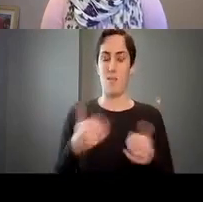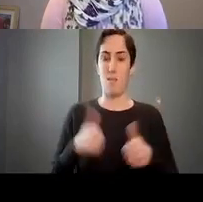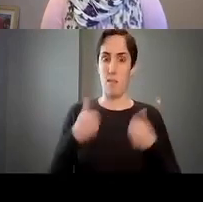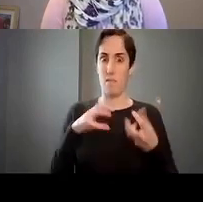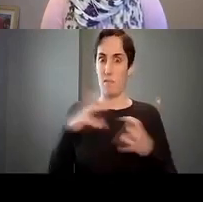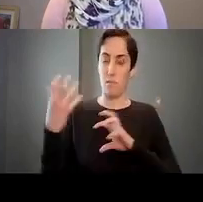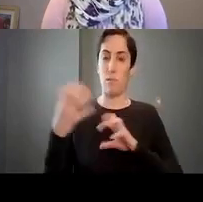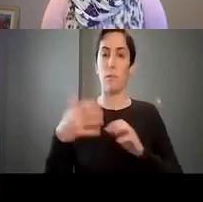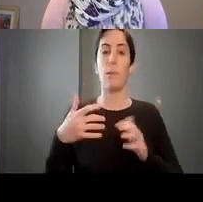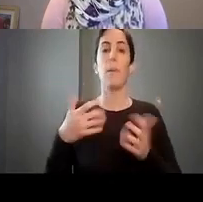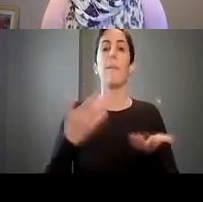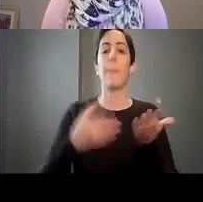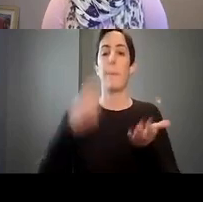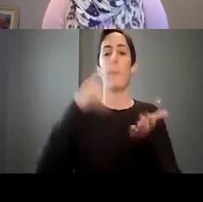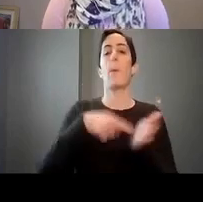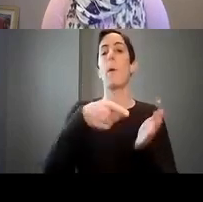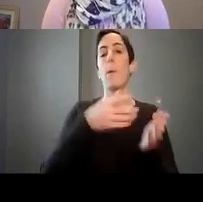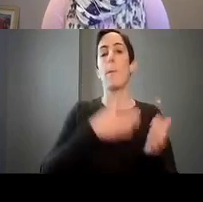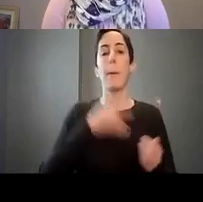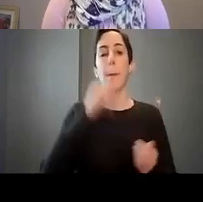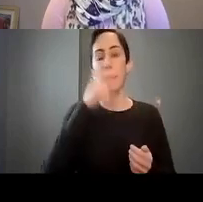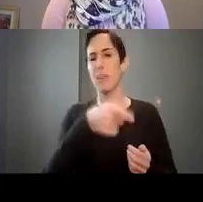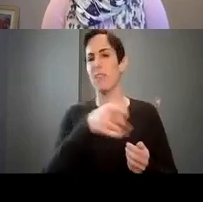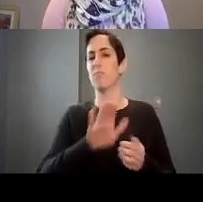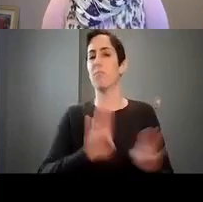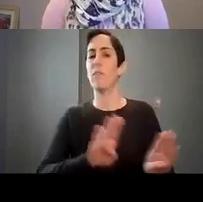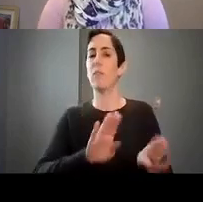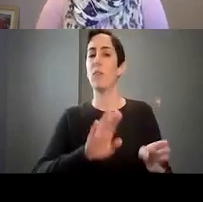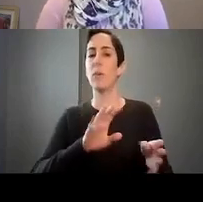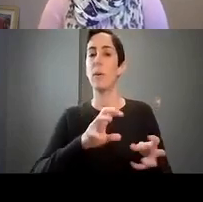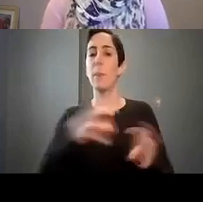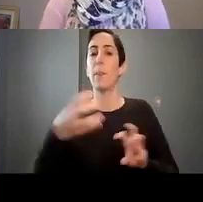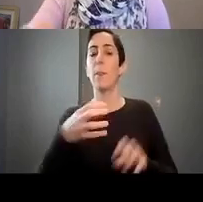[unintelligible] that, whether it's in yours or in your partner